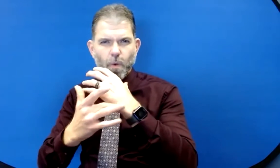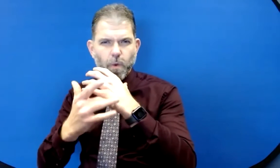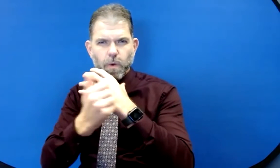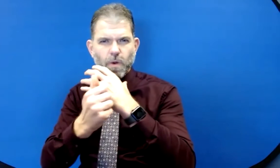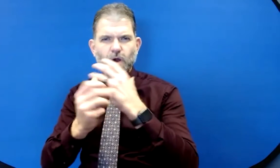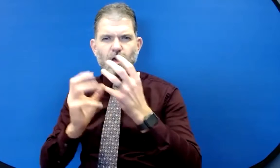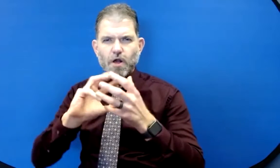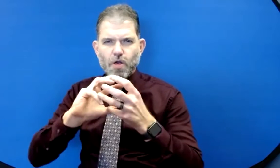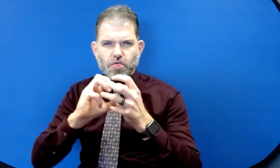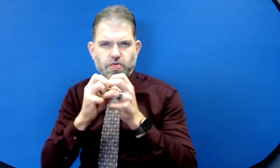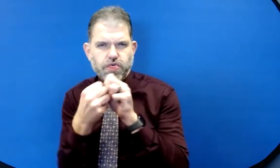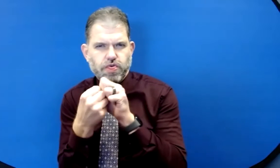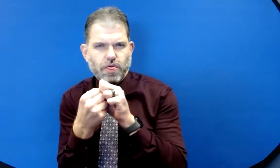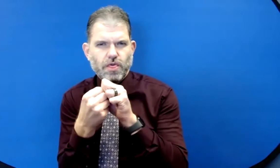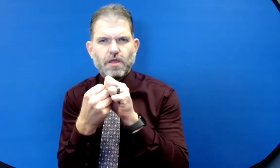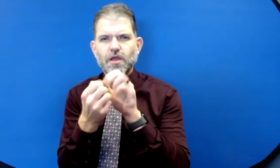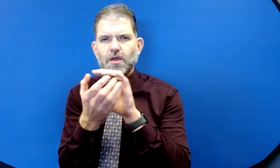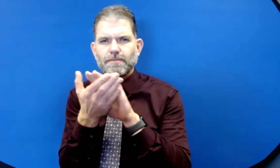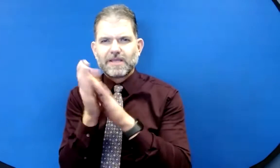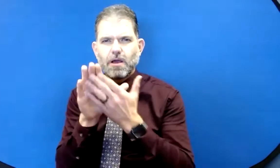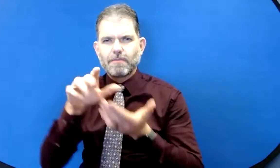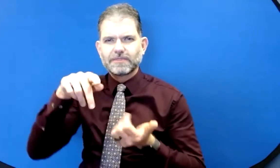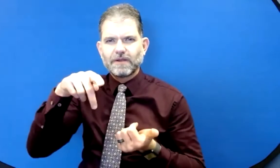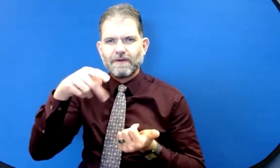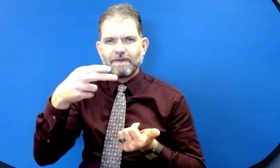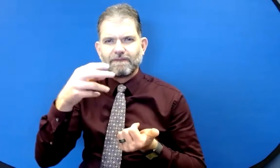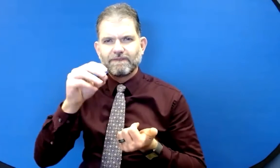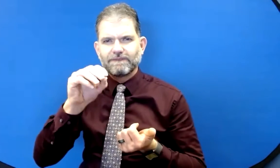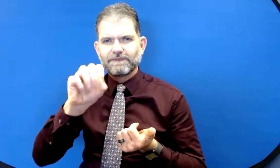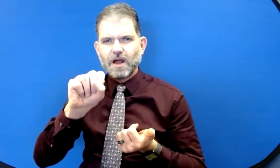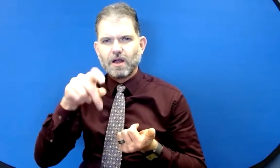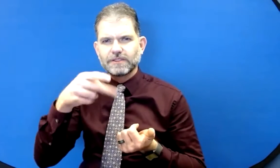ASL Interpreter: where the protein ASL Interpreter: as attached will start to deteriorate